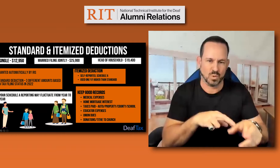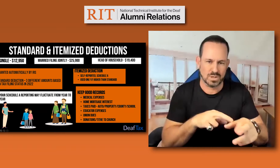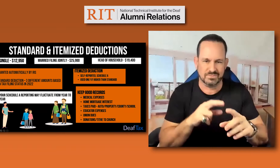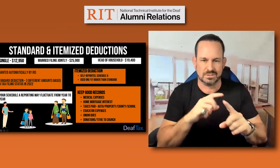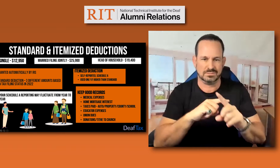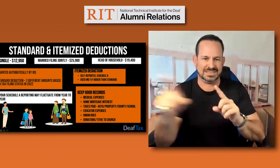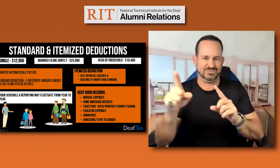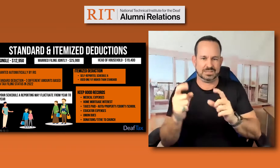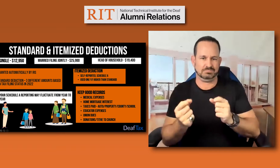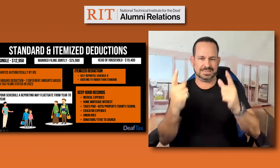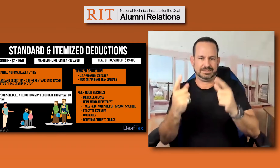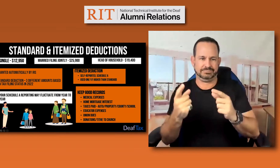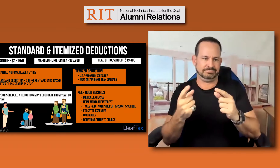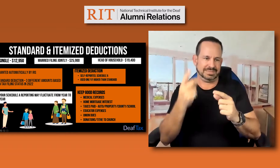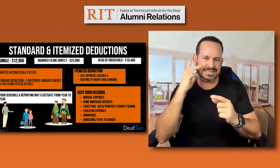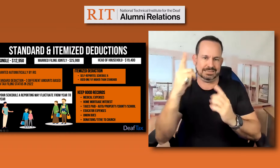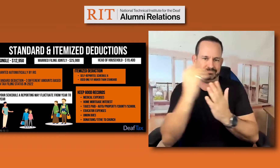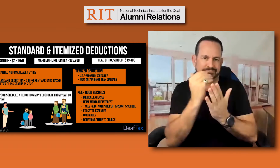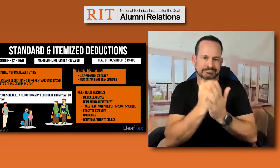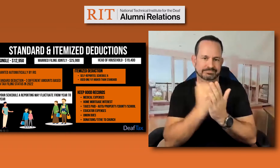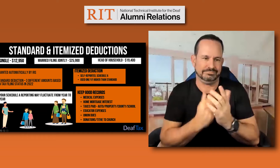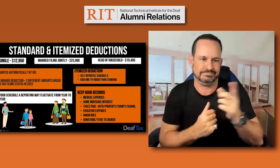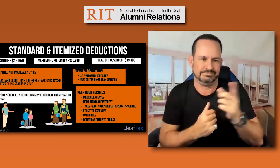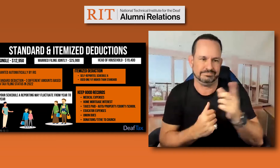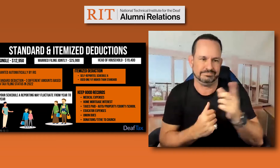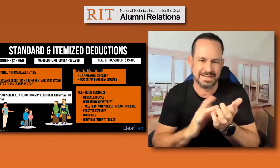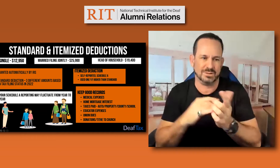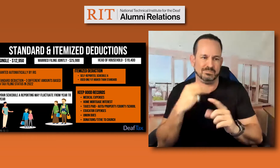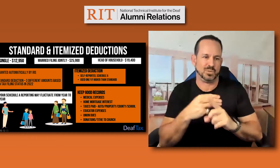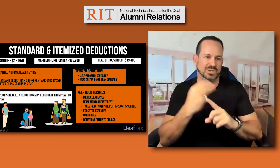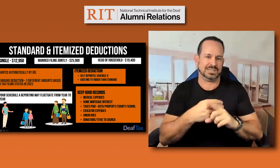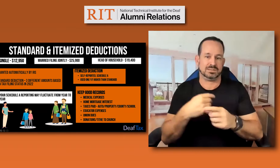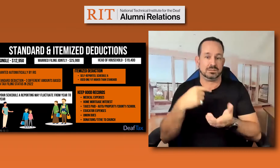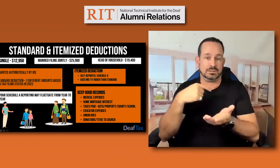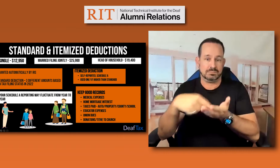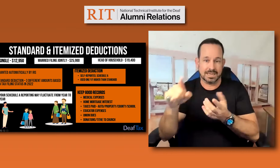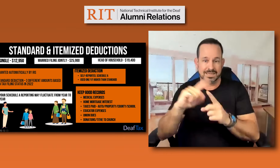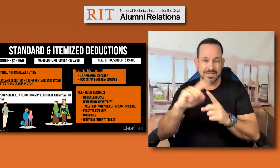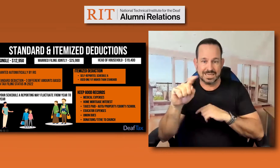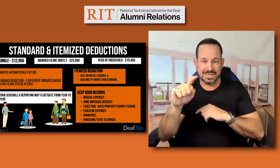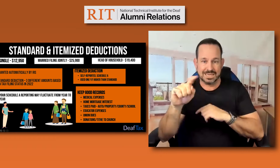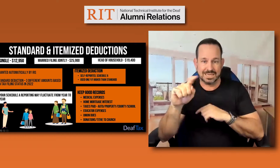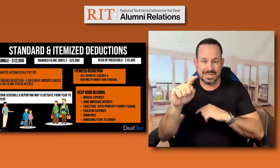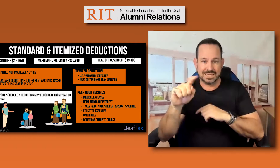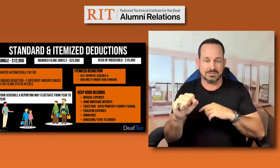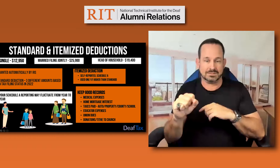all those different things that you could subtract. You need to keep track of all of those on your own